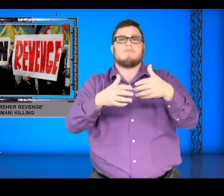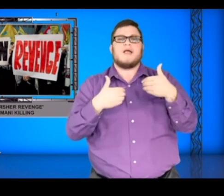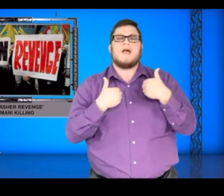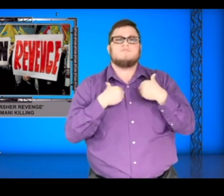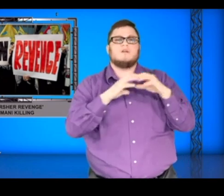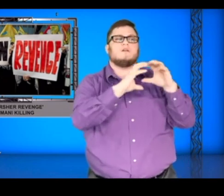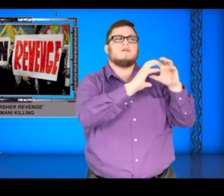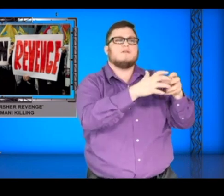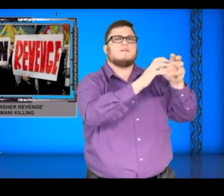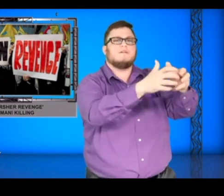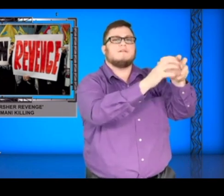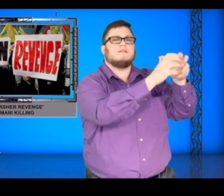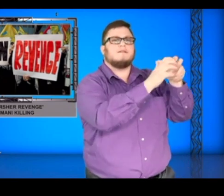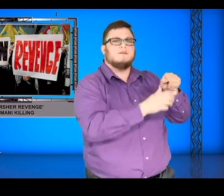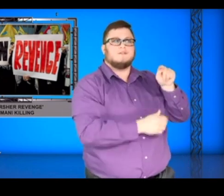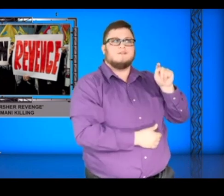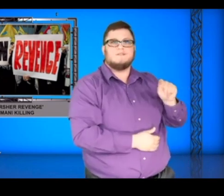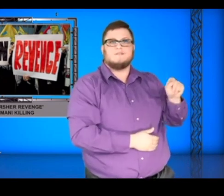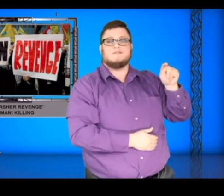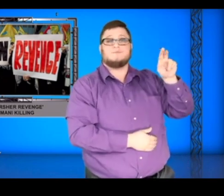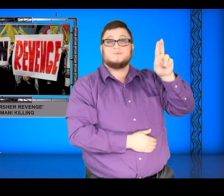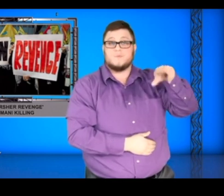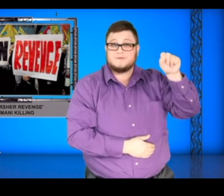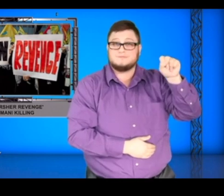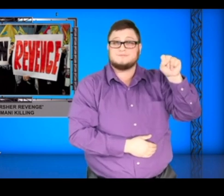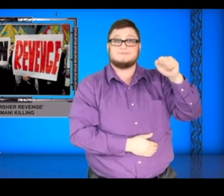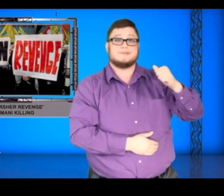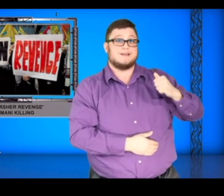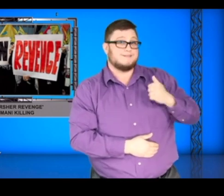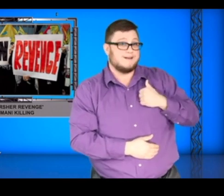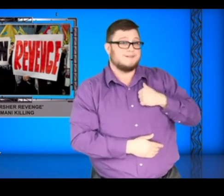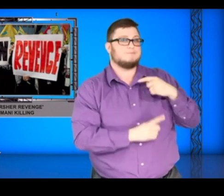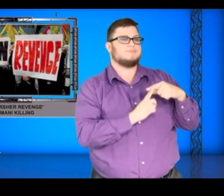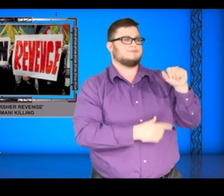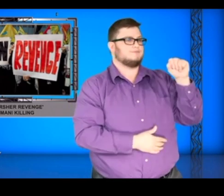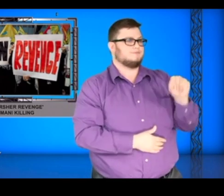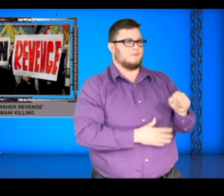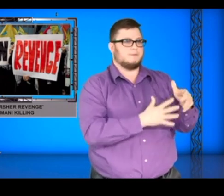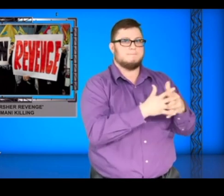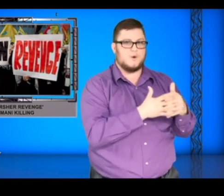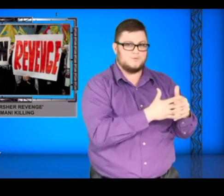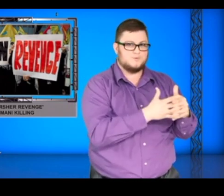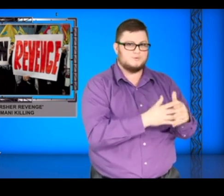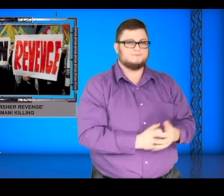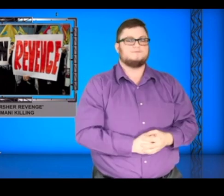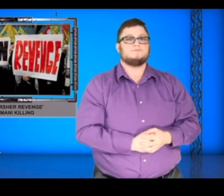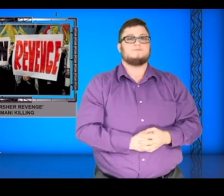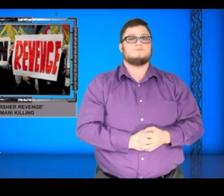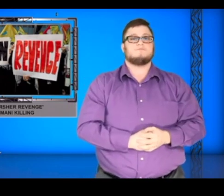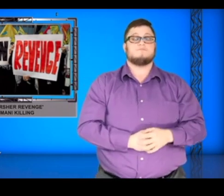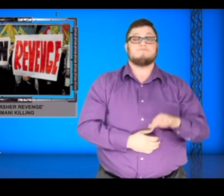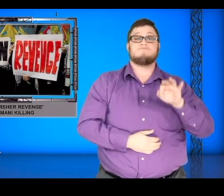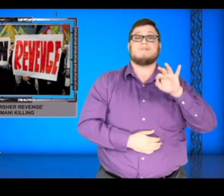operatives in both the US, Canada and South America.